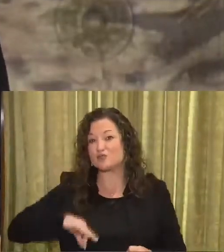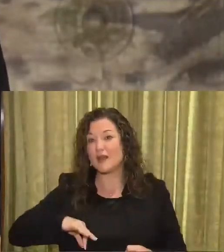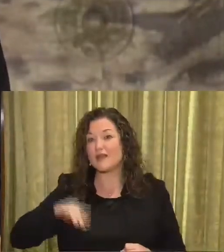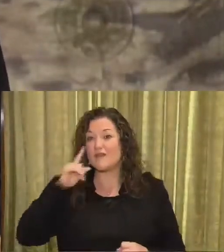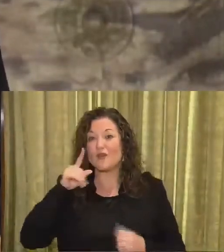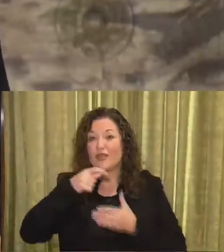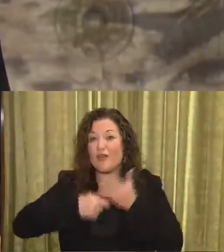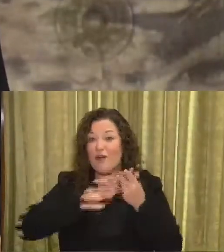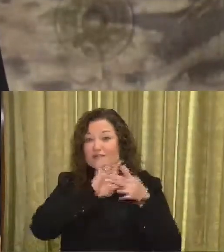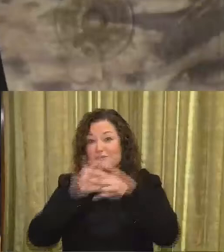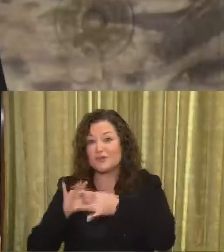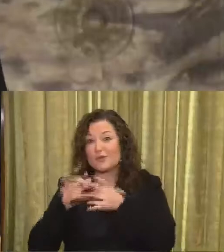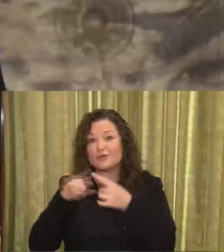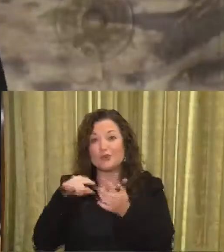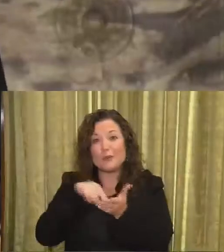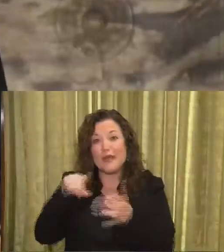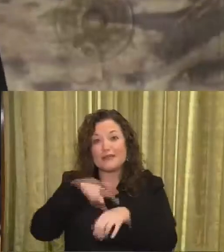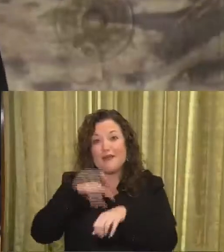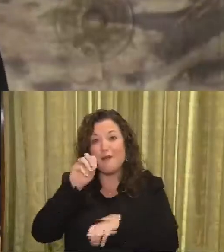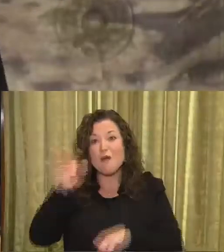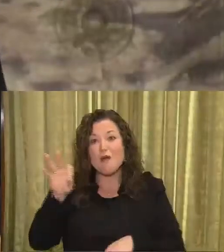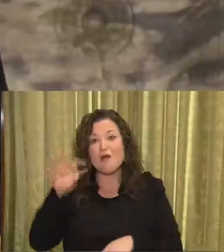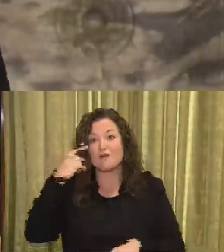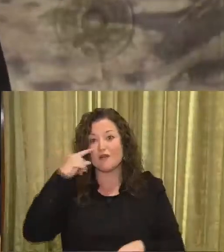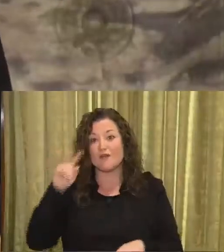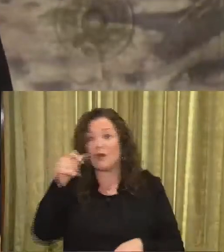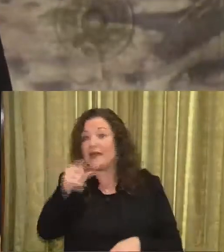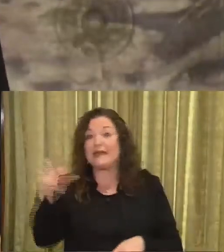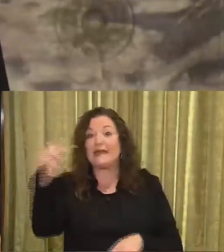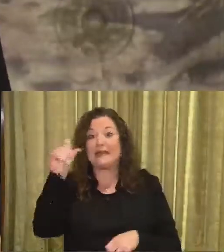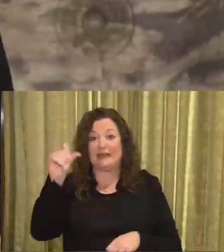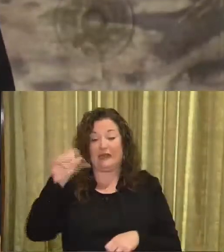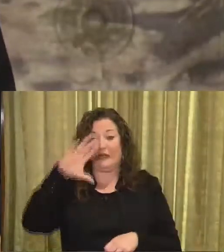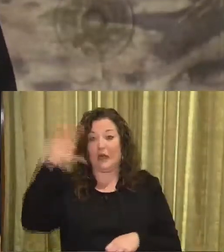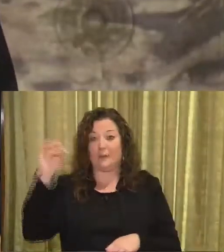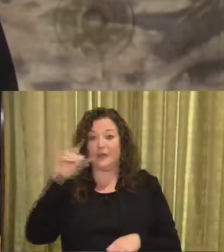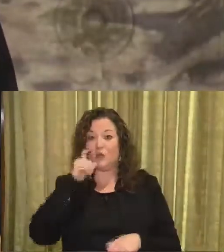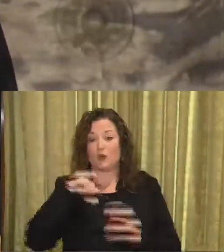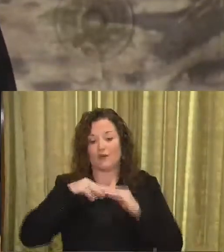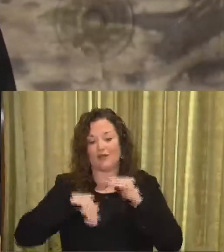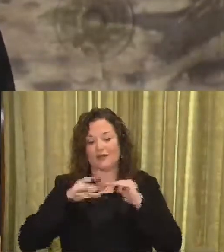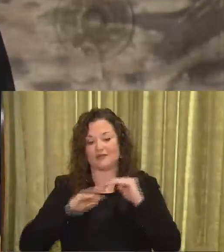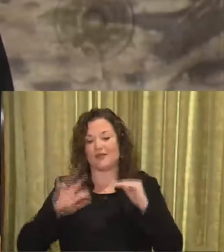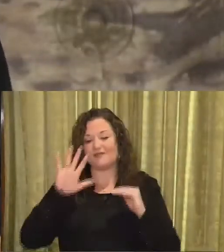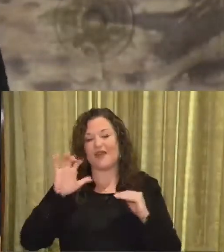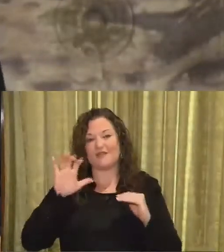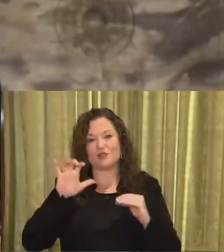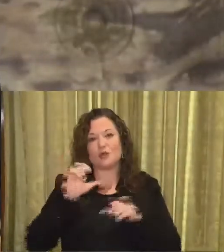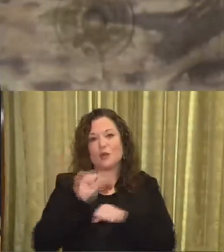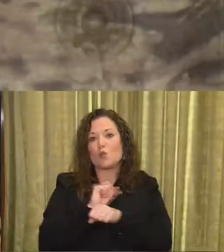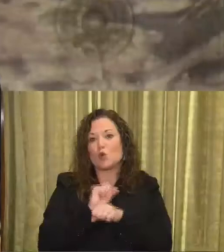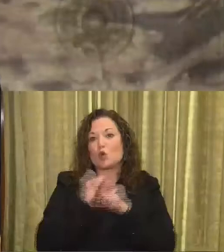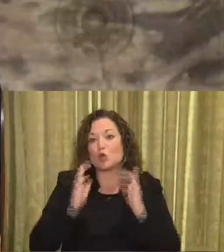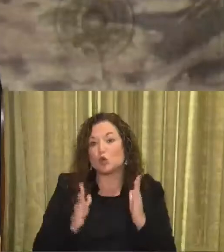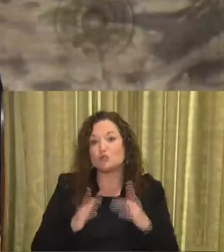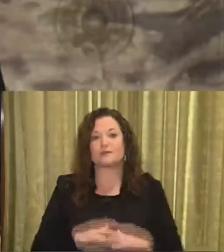associated with paid time off for any employer with fewer than 500 employees. And of course,